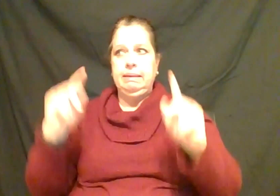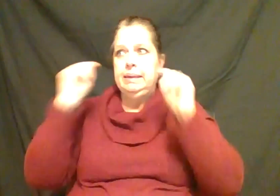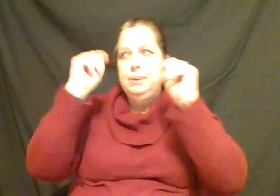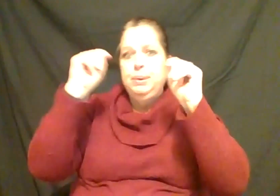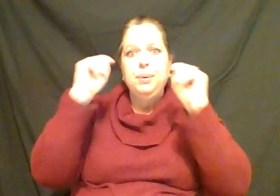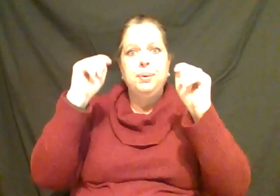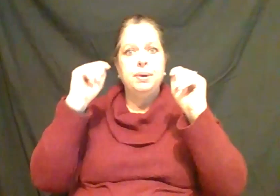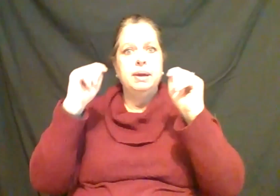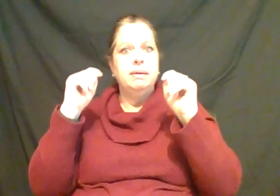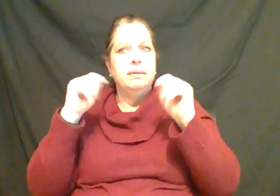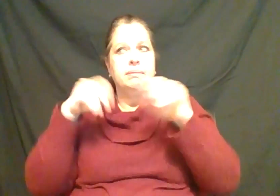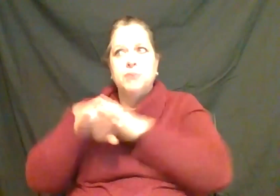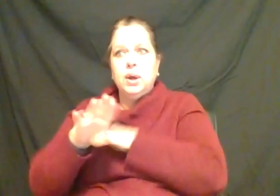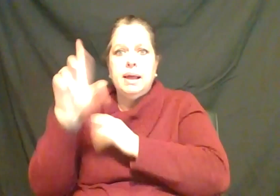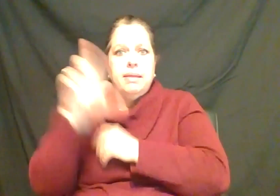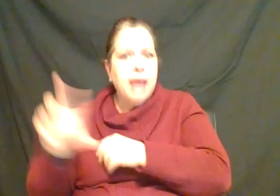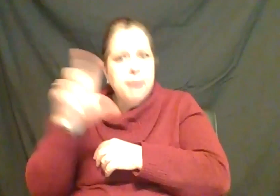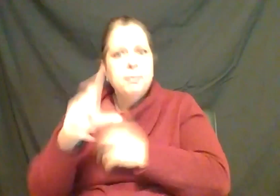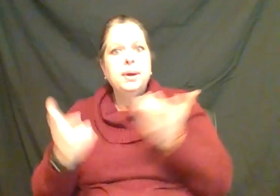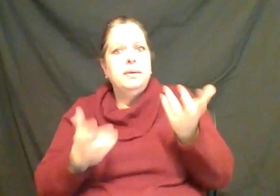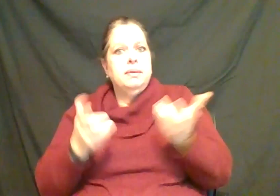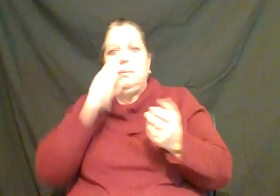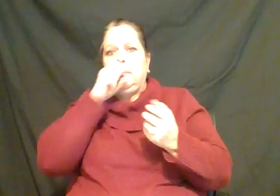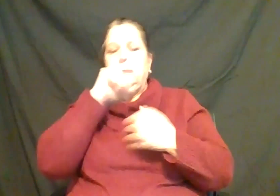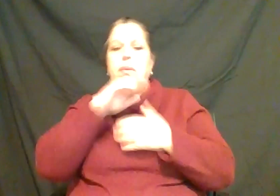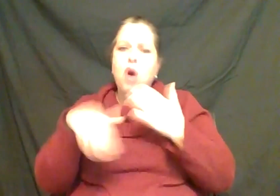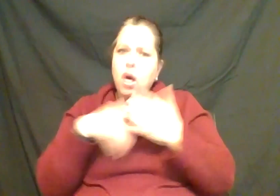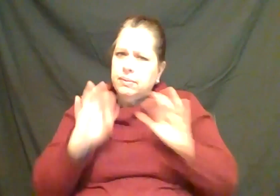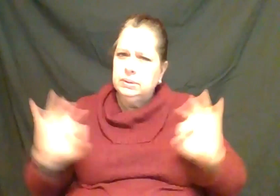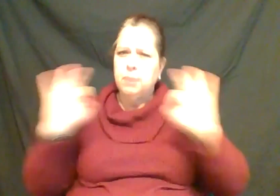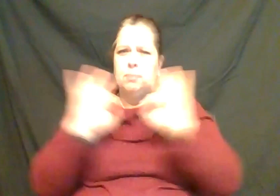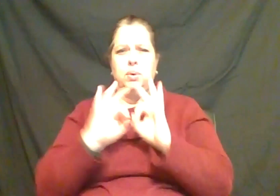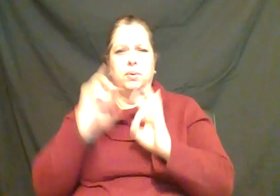a library all of those things are extremely essential to many of our students success